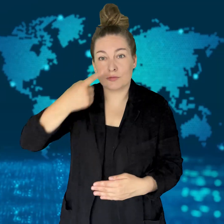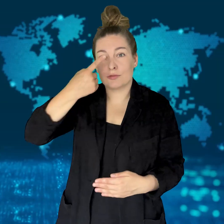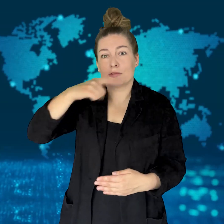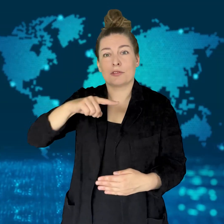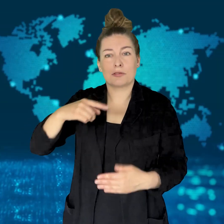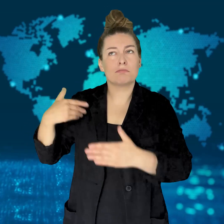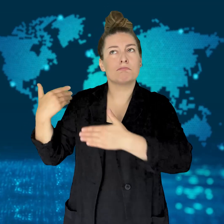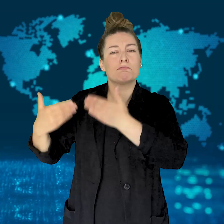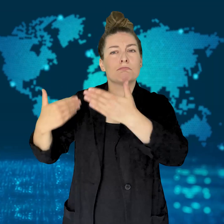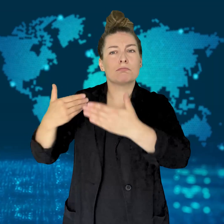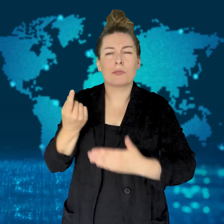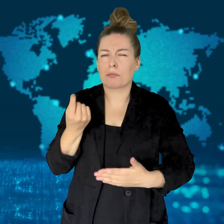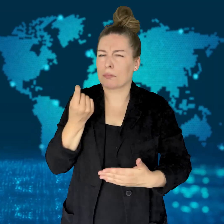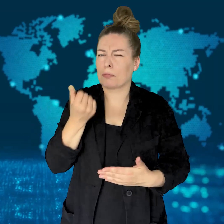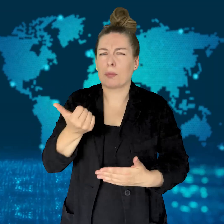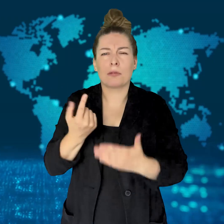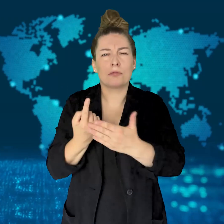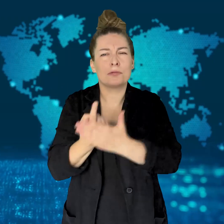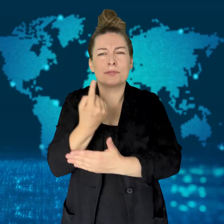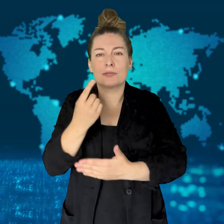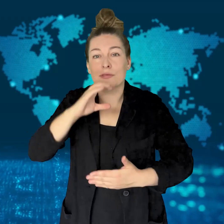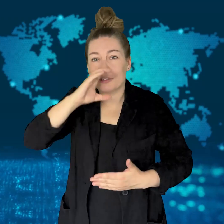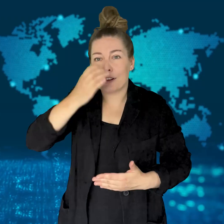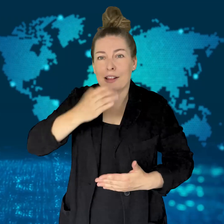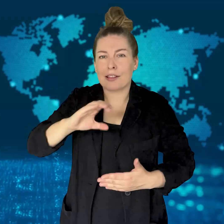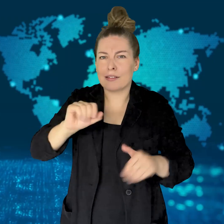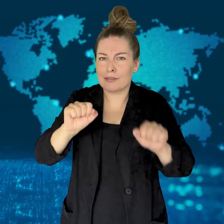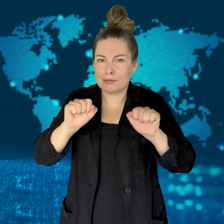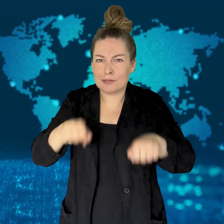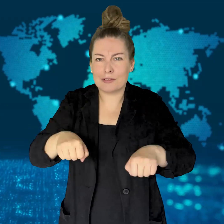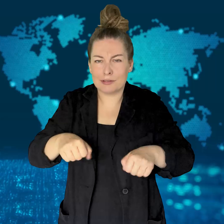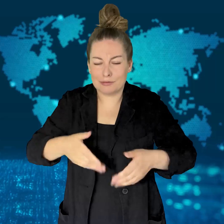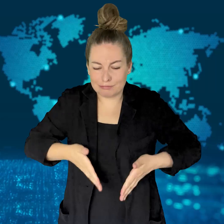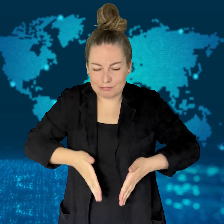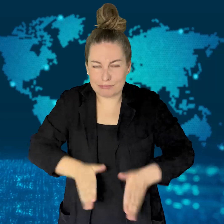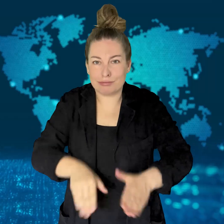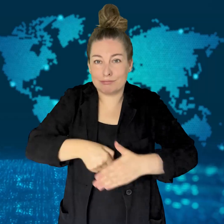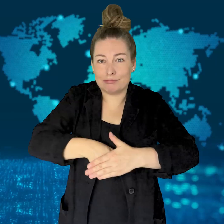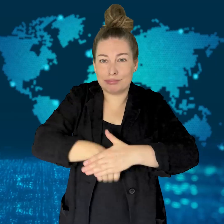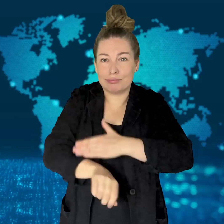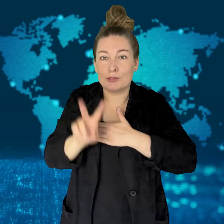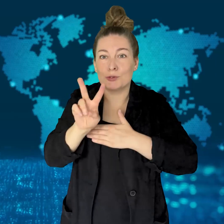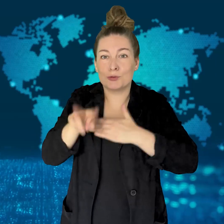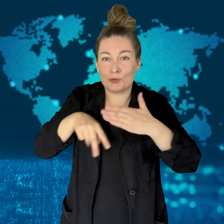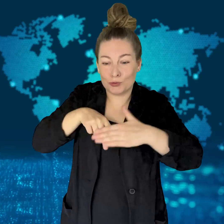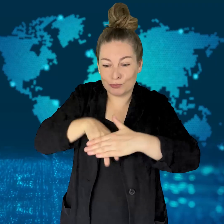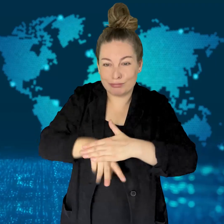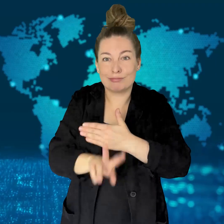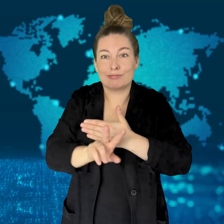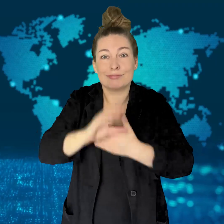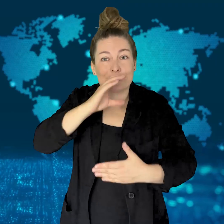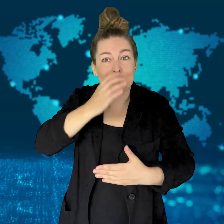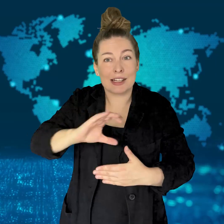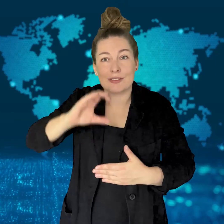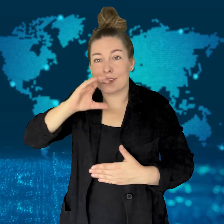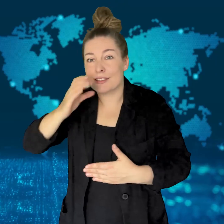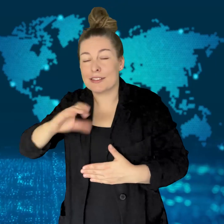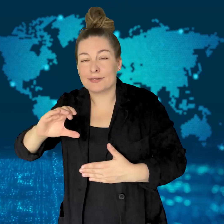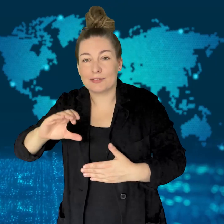[MONIKA]: A rare set of elephant twins has been born in Thailand.